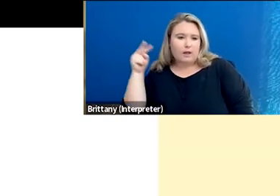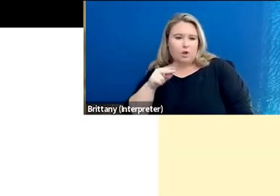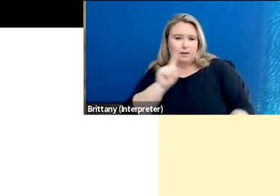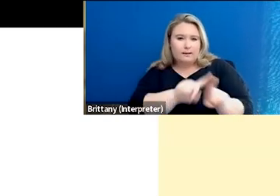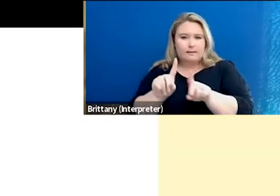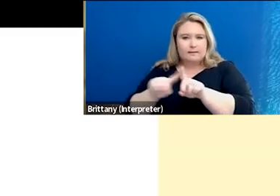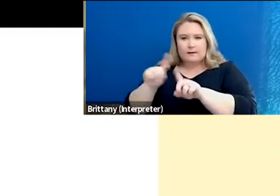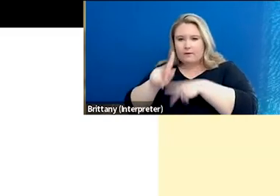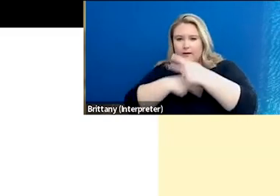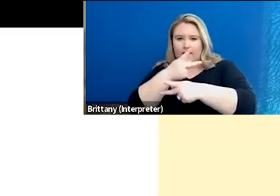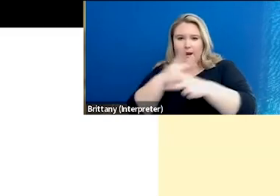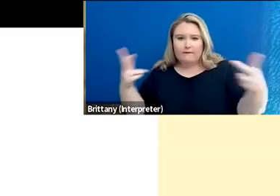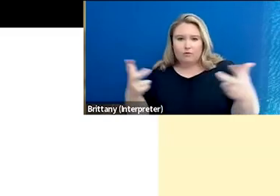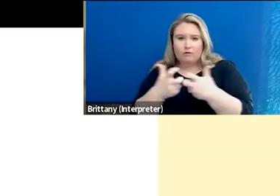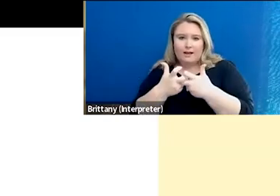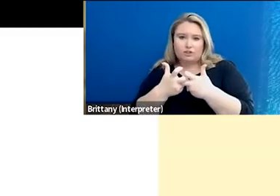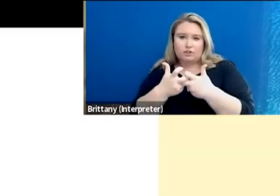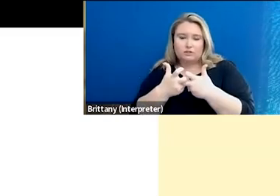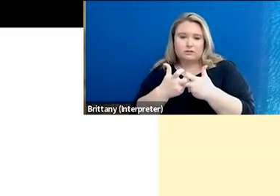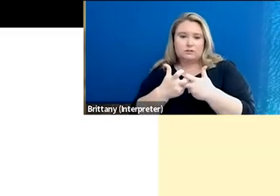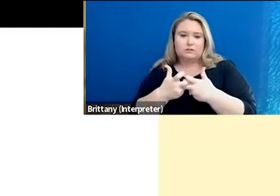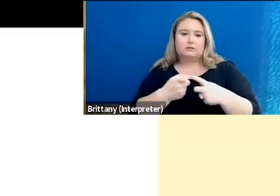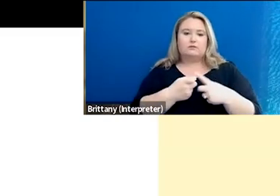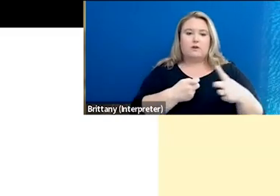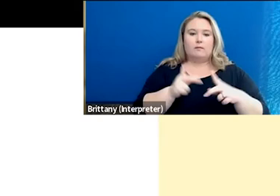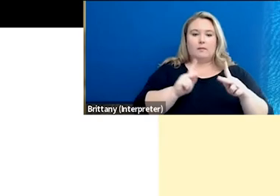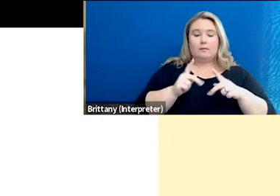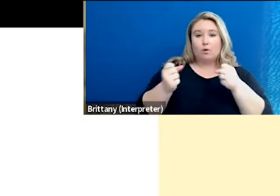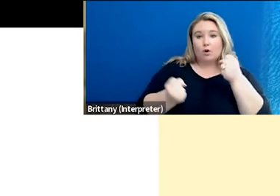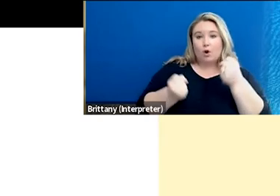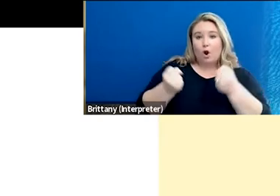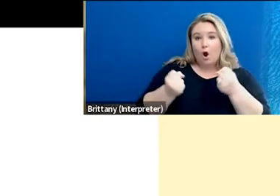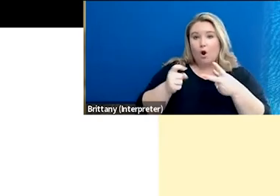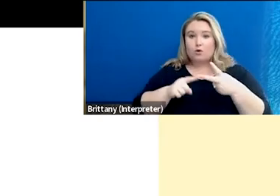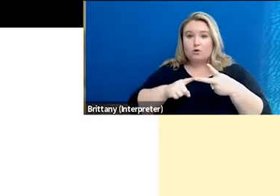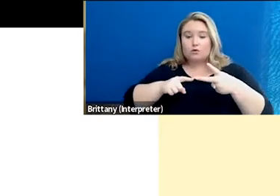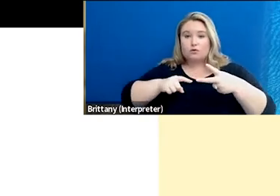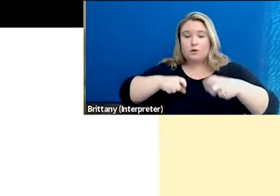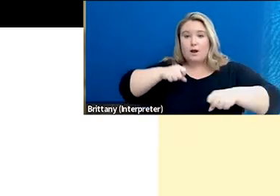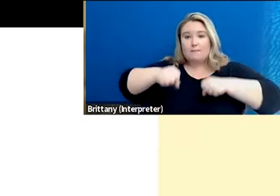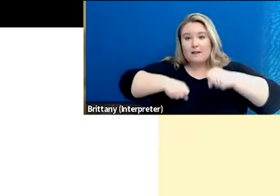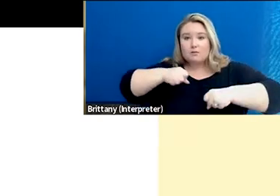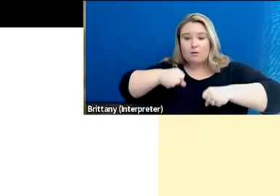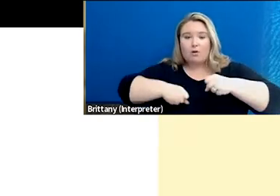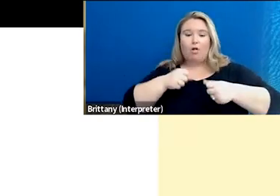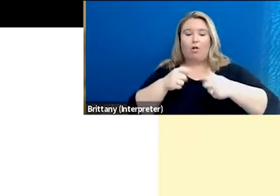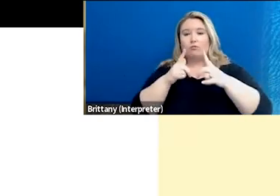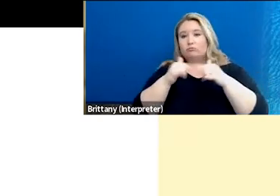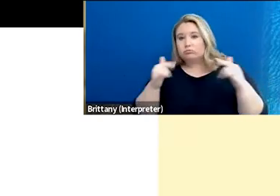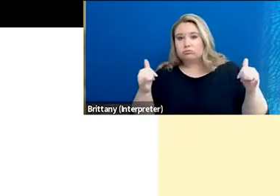occurred for individuals who were either auto users, pedestrians or bicyclists ages 65 and older,